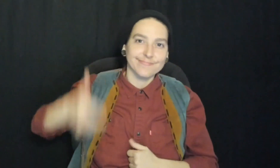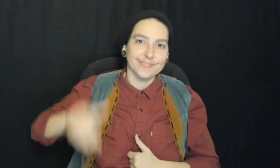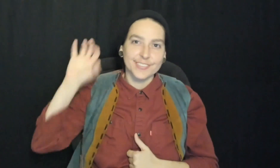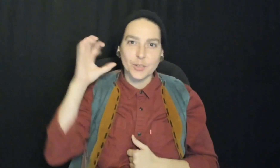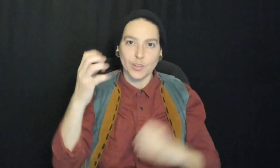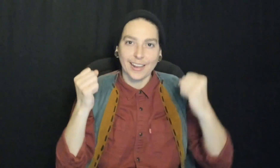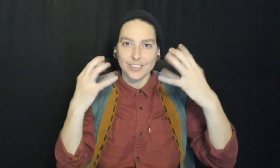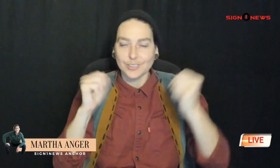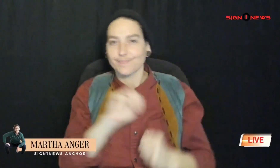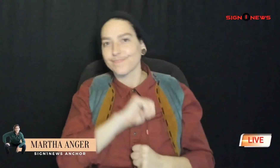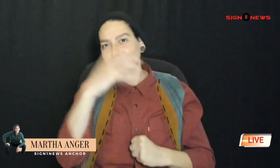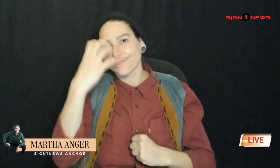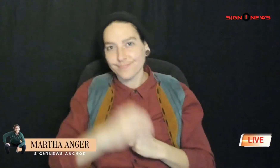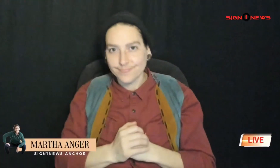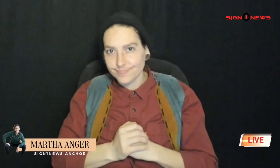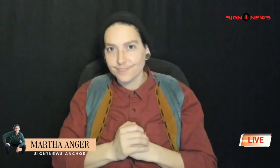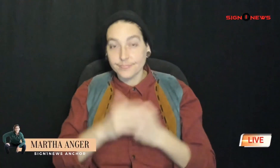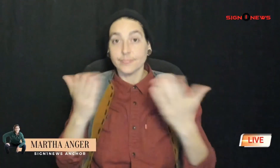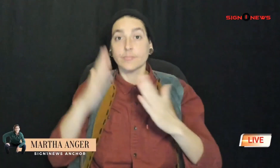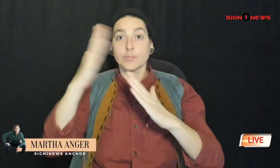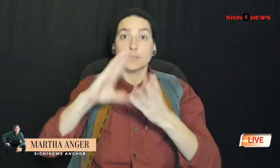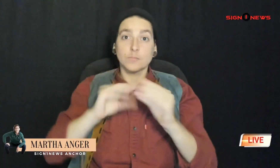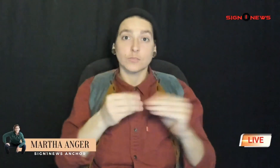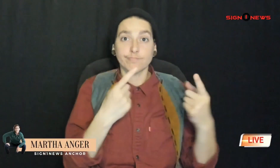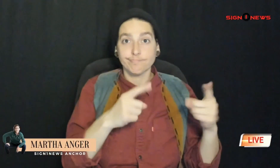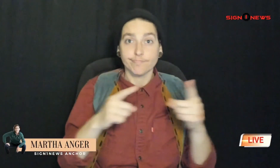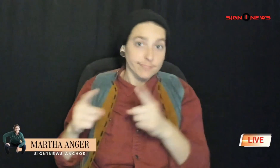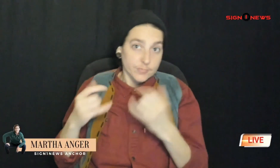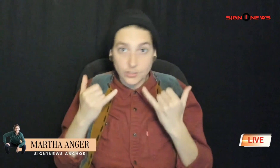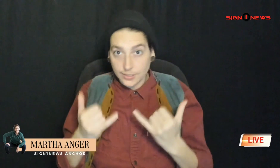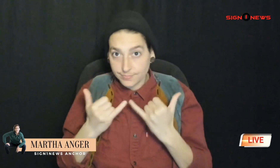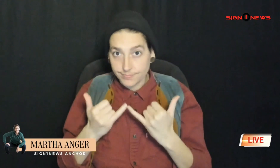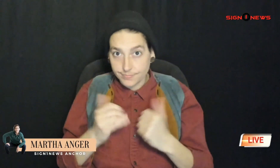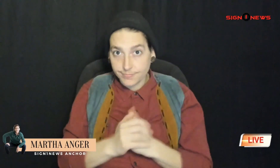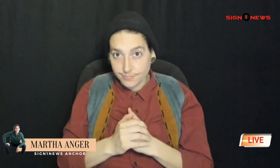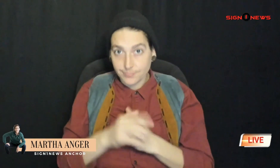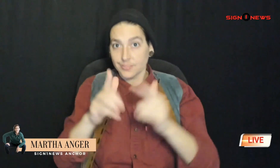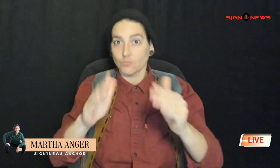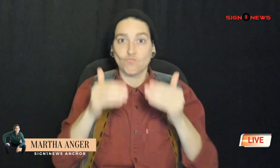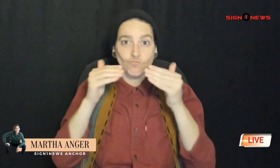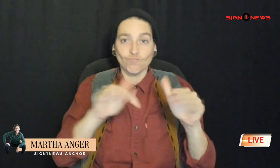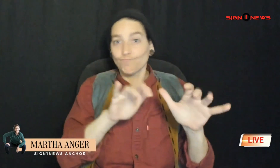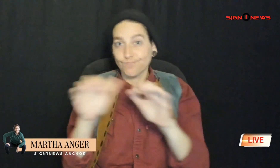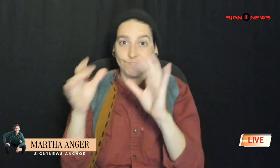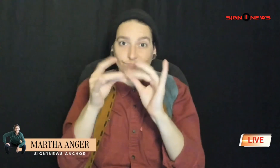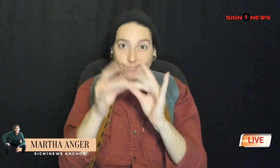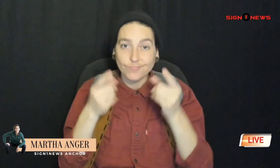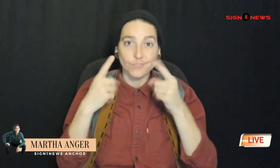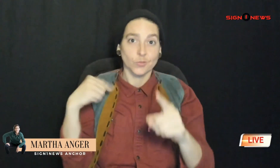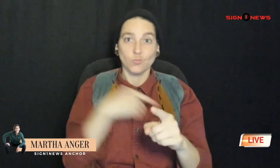Hello everyone I'm Sign1News anchor Martha Anger here's a quick look at the top trending stories making headlines today